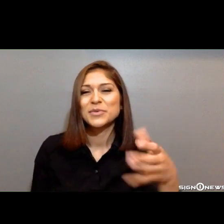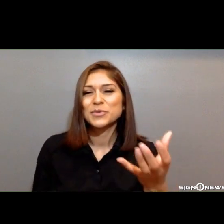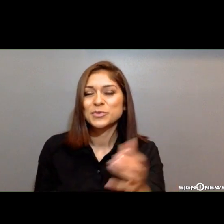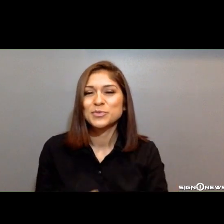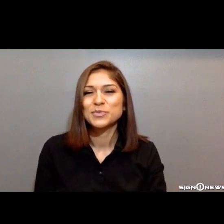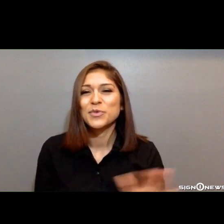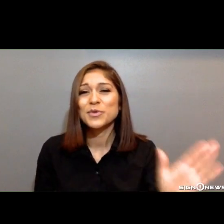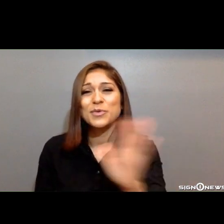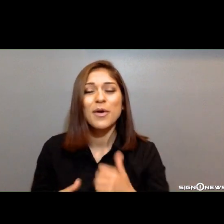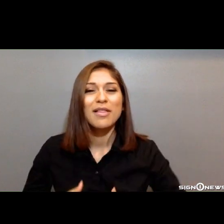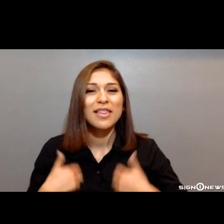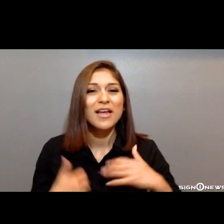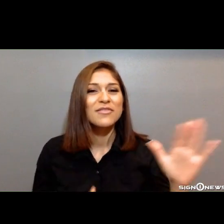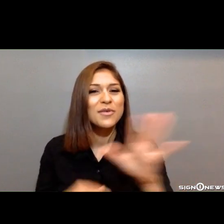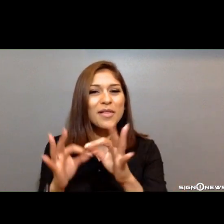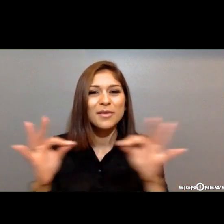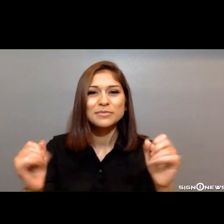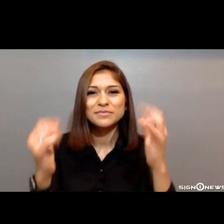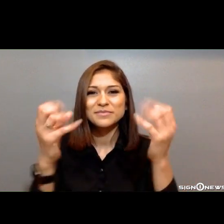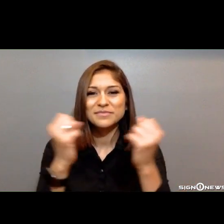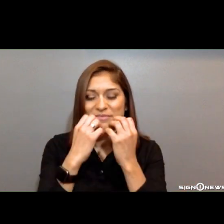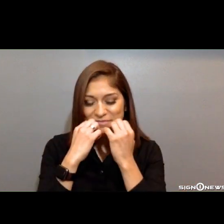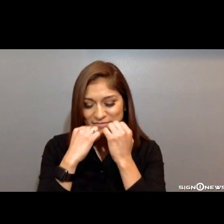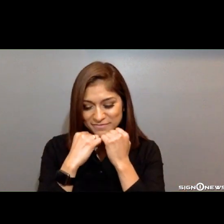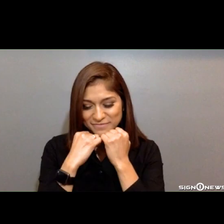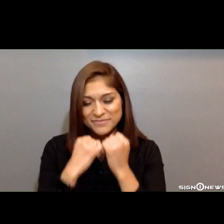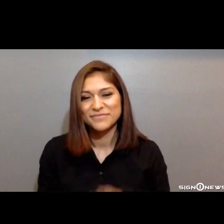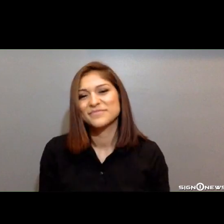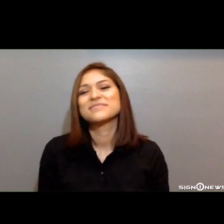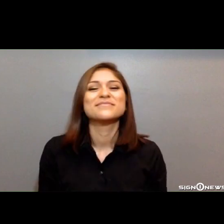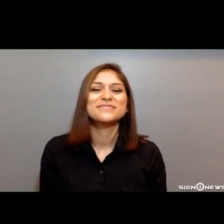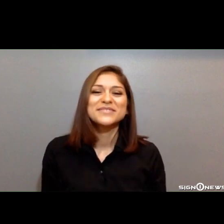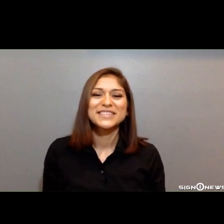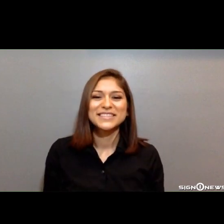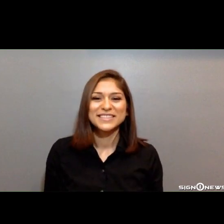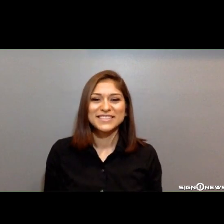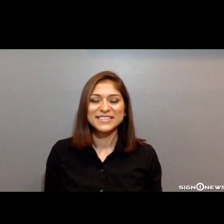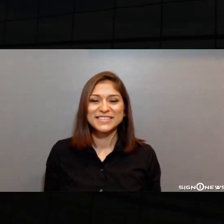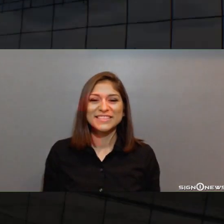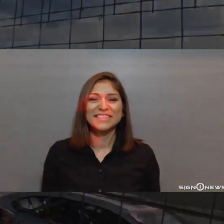Sign1News. Your life. Your language.